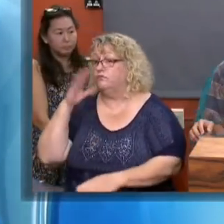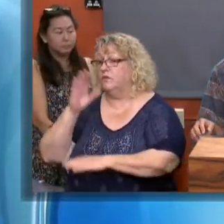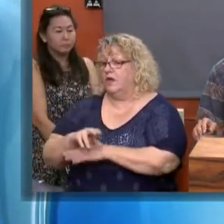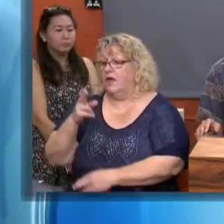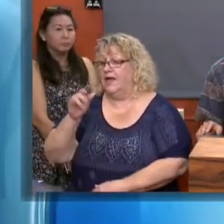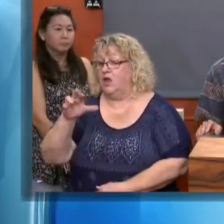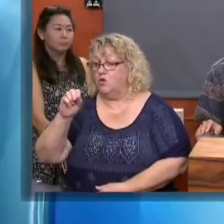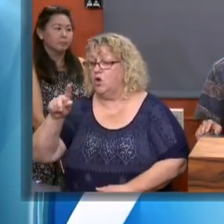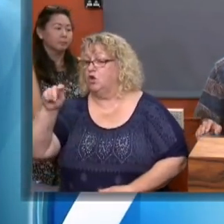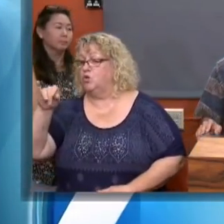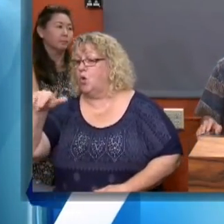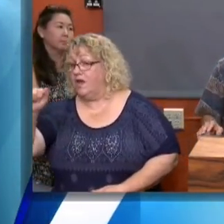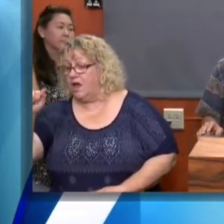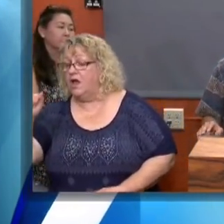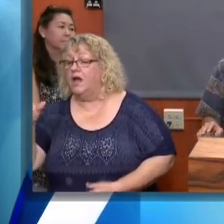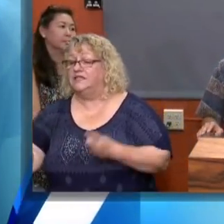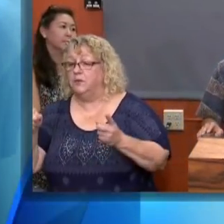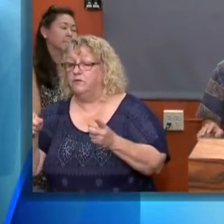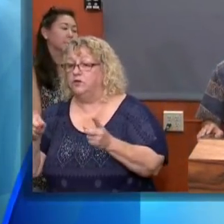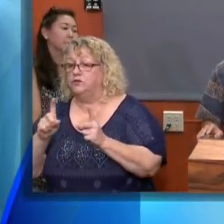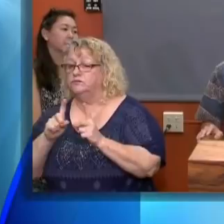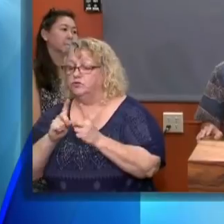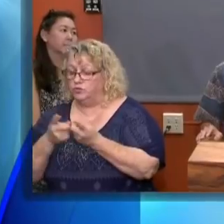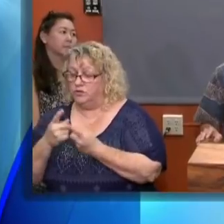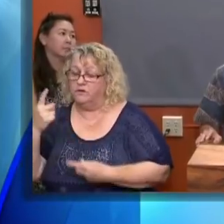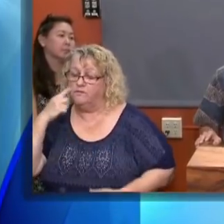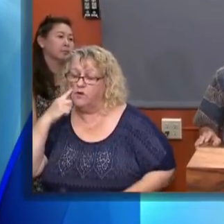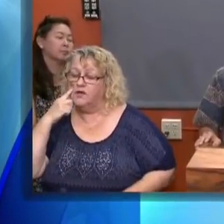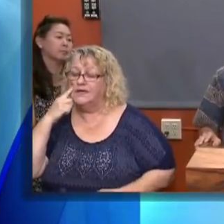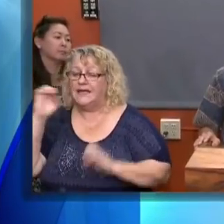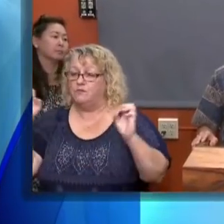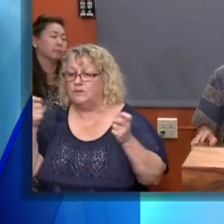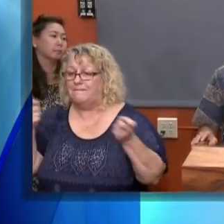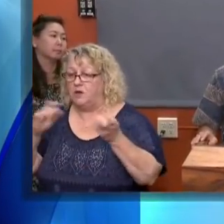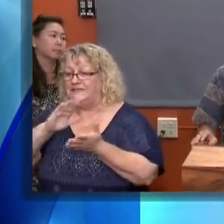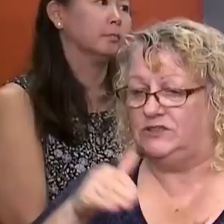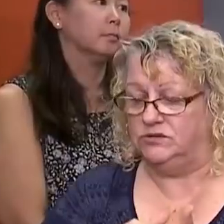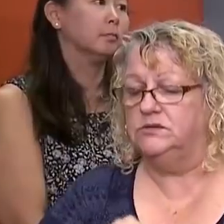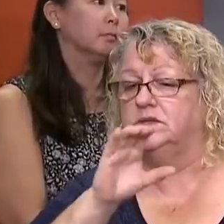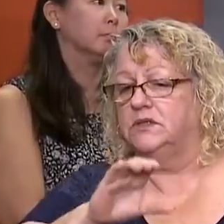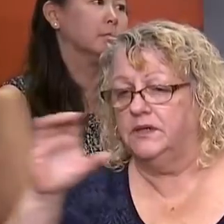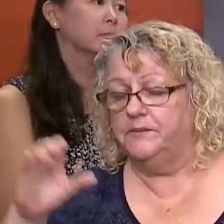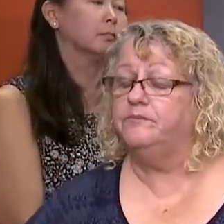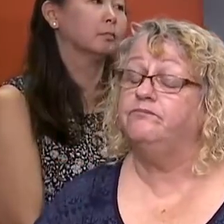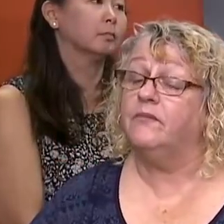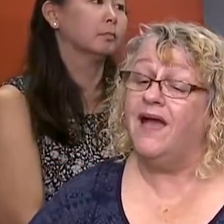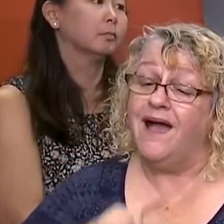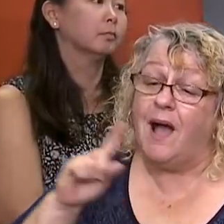ADD SOMETHING TO THAT. THANK YOU. GOOD AFTERNOON, HERO. DEPUTY DIRECTOR FOR THE DEPARTMENT OF EMERGENCY MANAGEMENT CITY & COUNTY OF